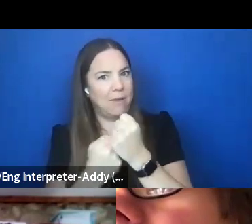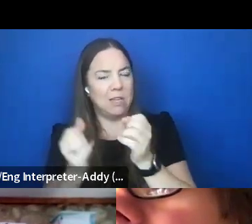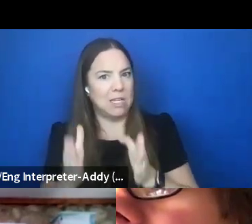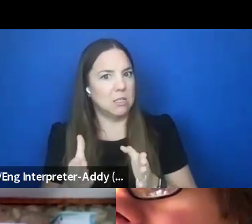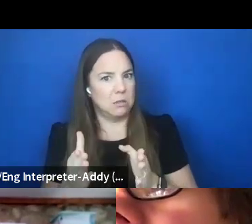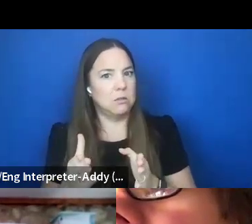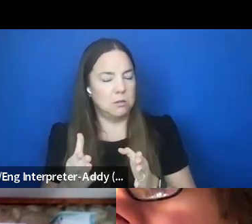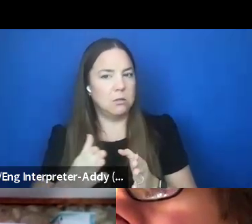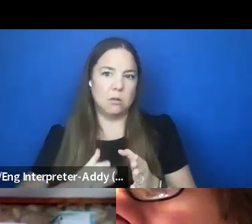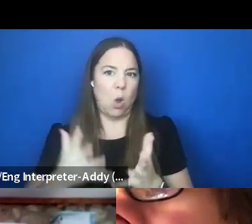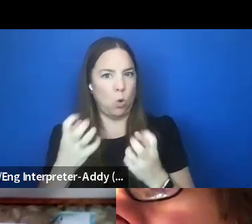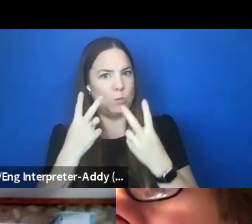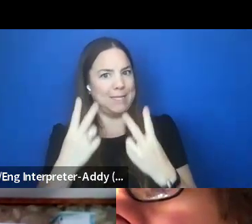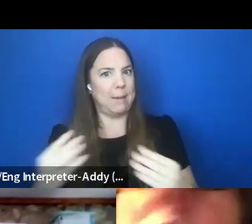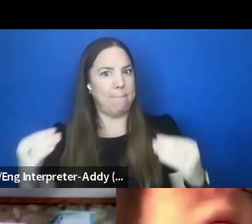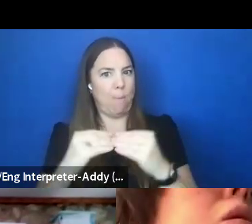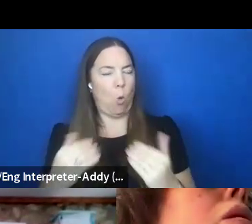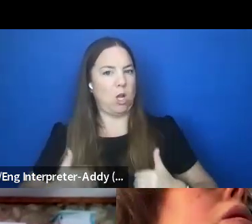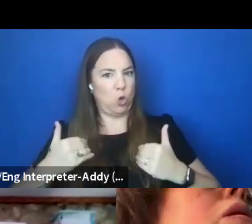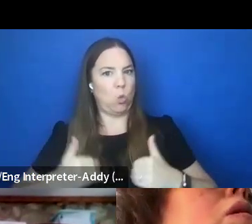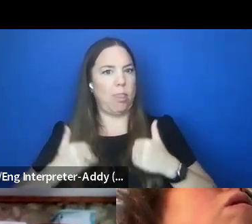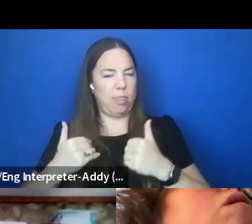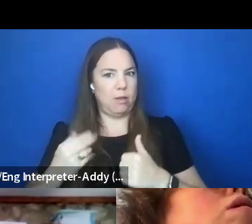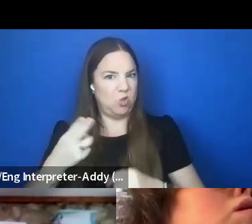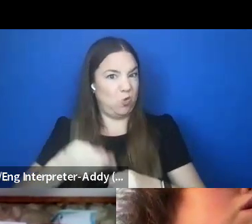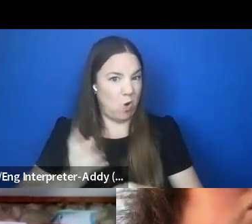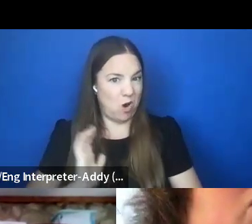Don Dew: I'd like to see more youth actually on this committee to do